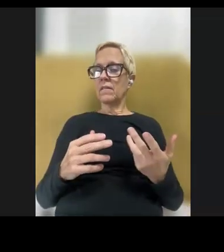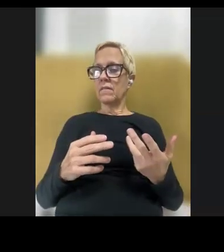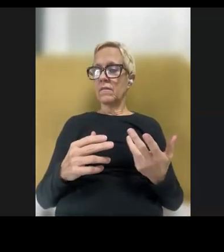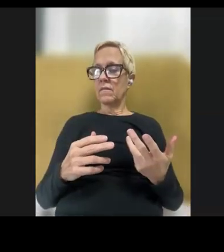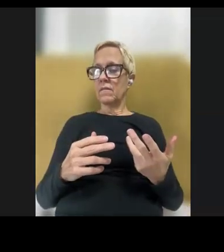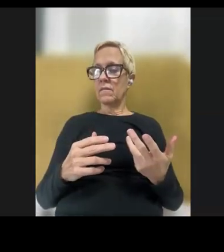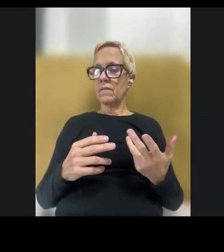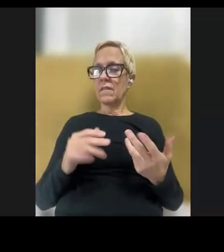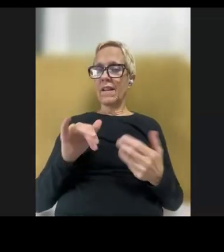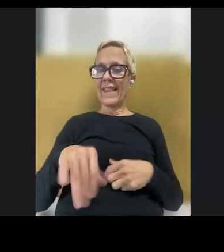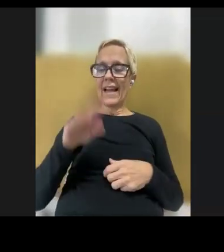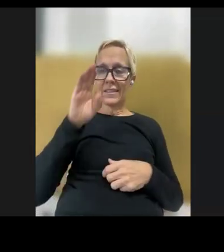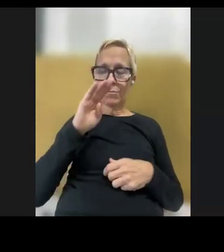And then, hire personnel to basically to implement the policies and the programs.